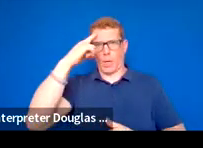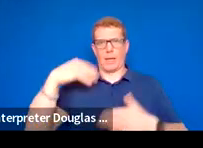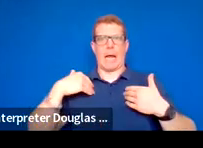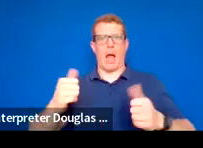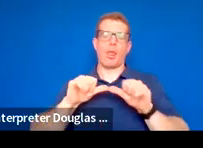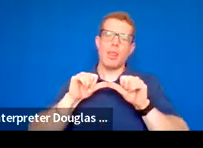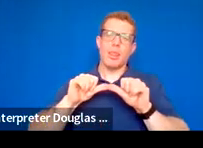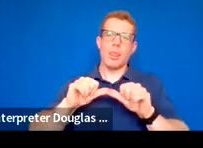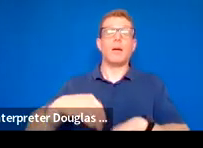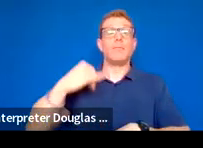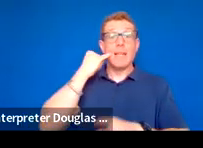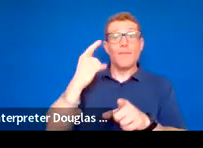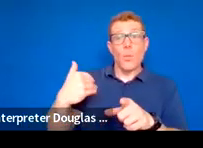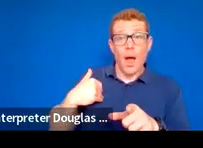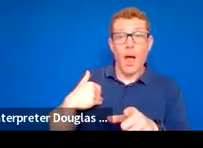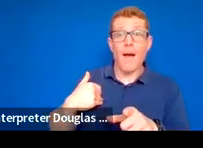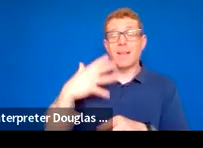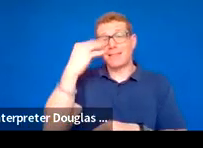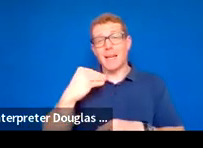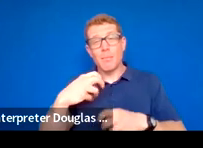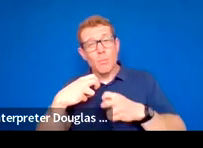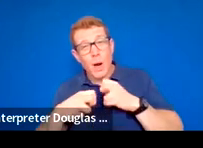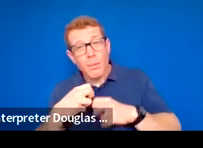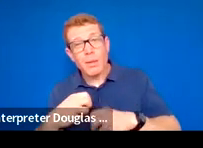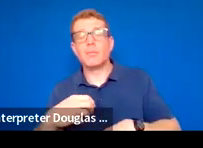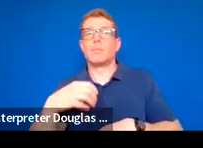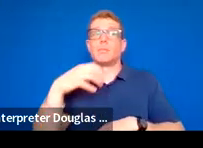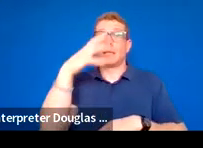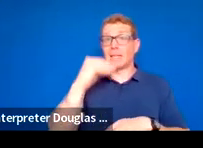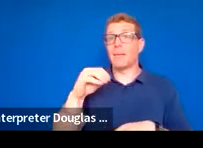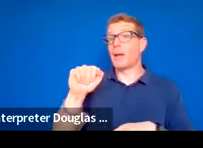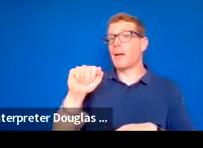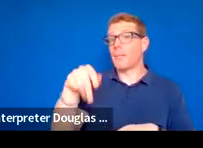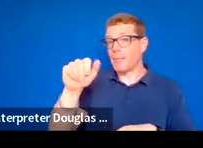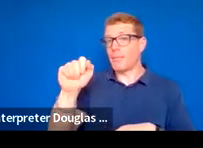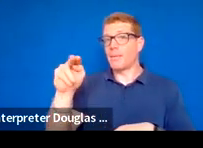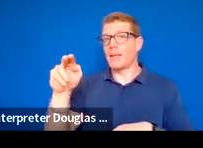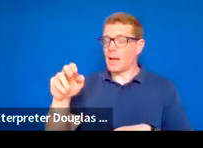If you have sleep atmosphere, that hurts your heart it's also hurting your brain.